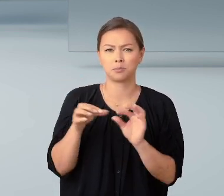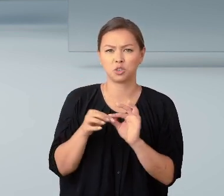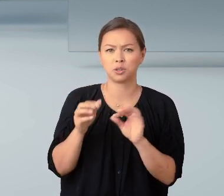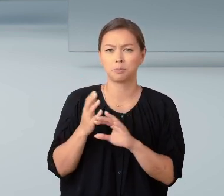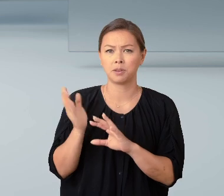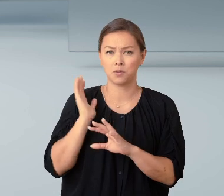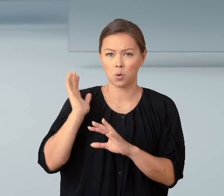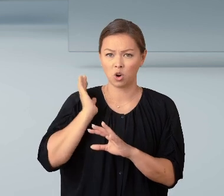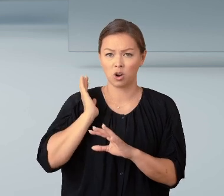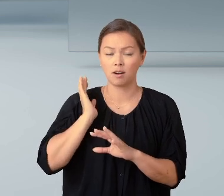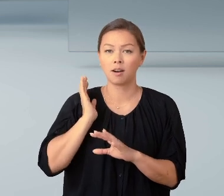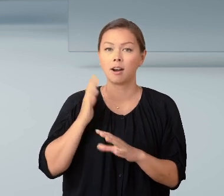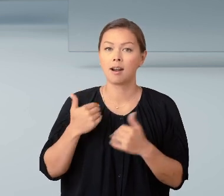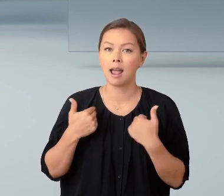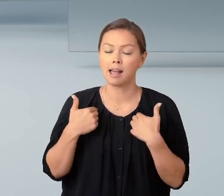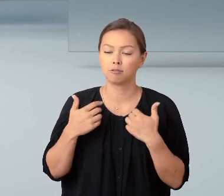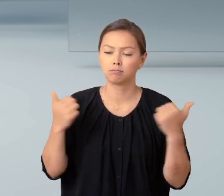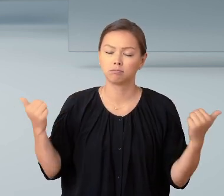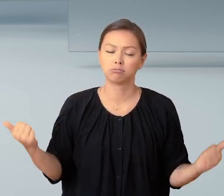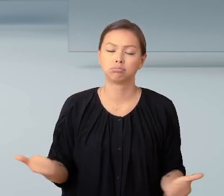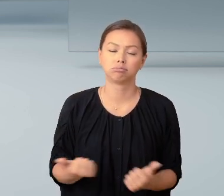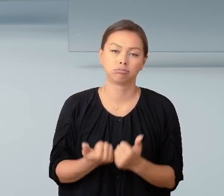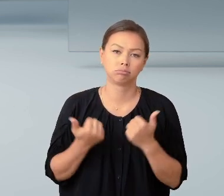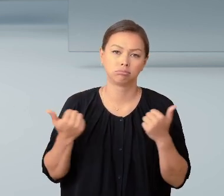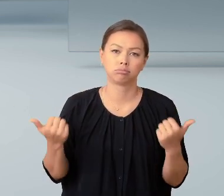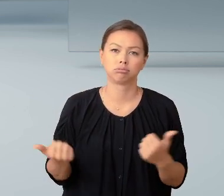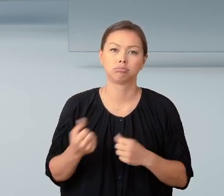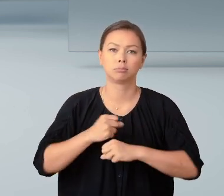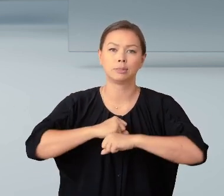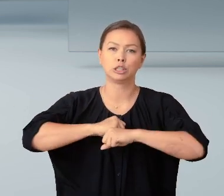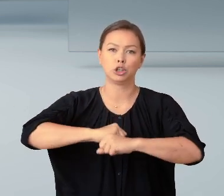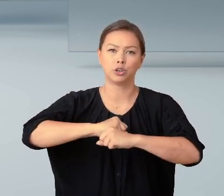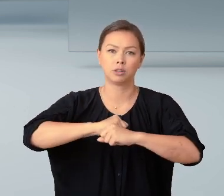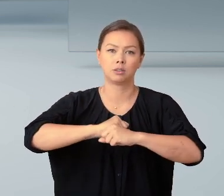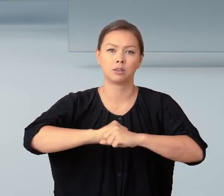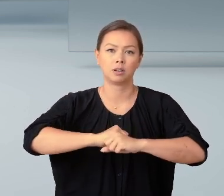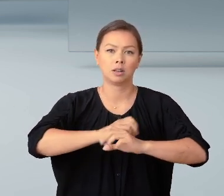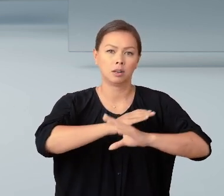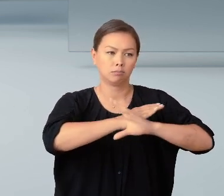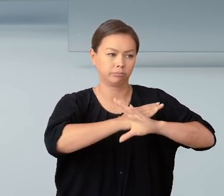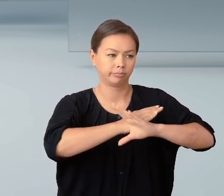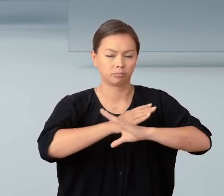in our session, there is a tremendous amount of security appliance and